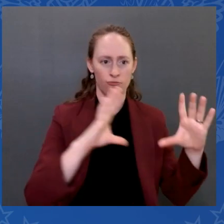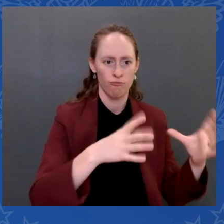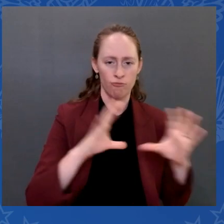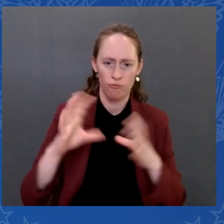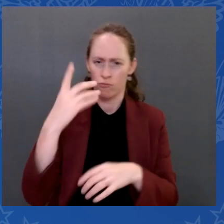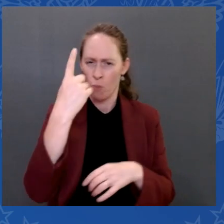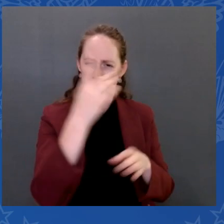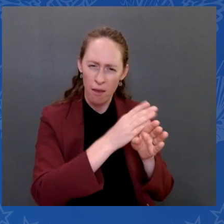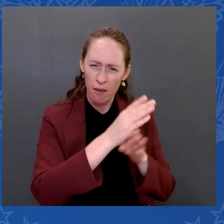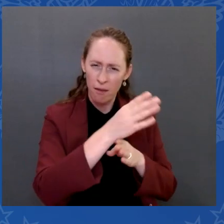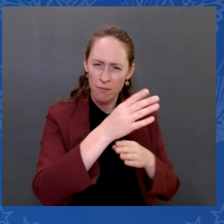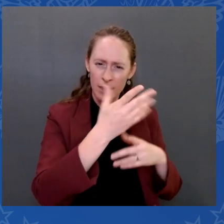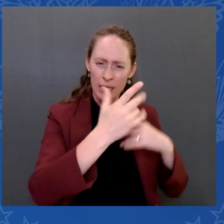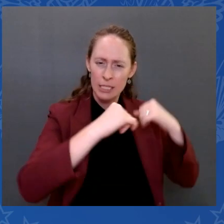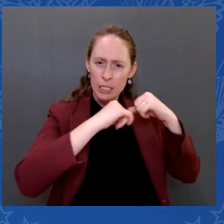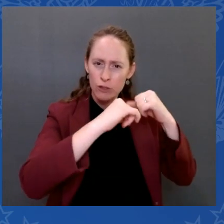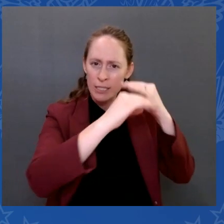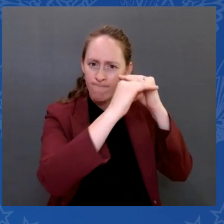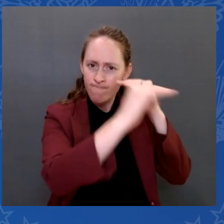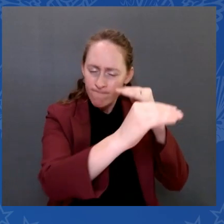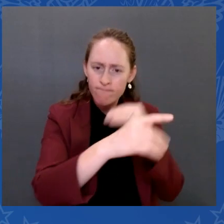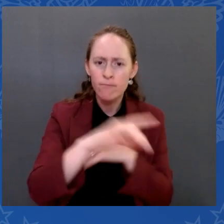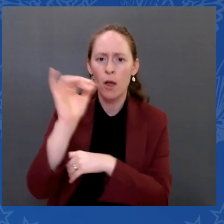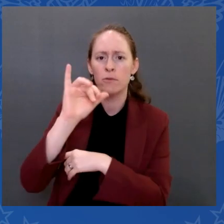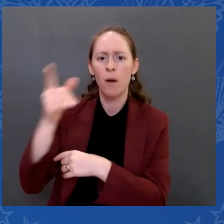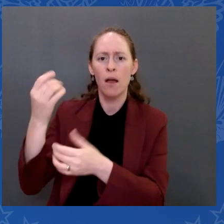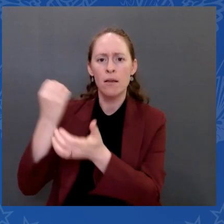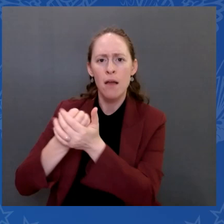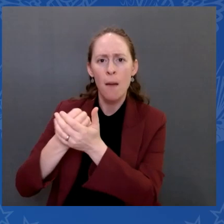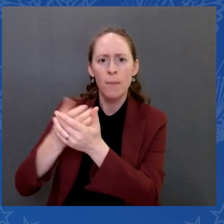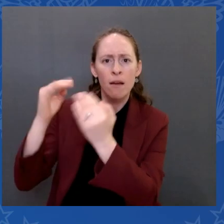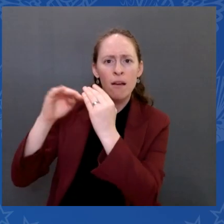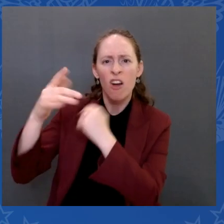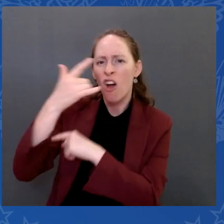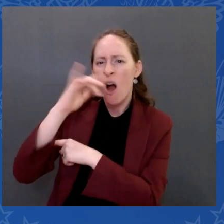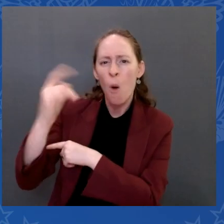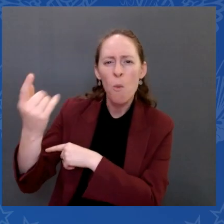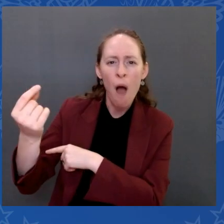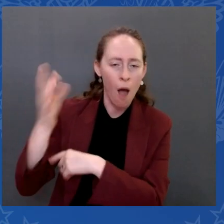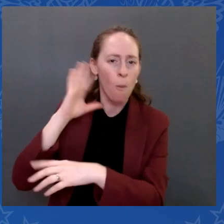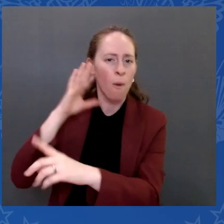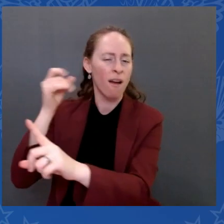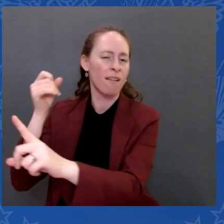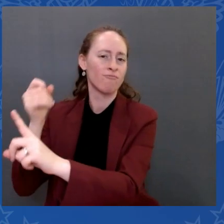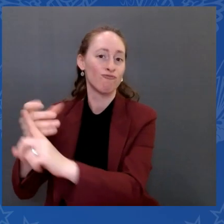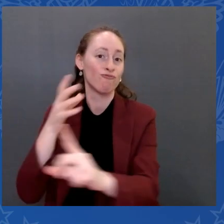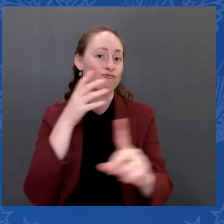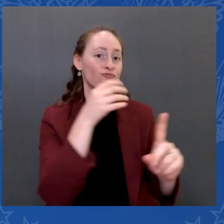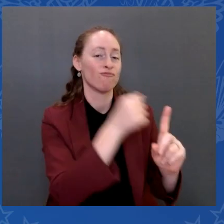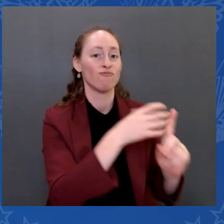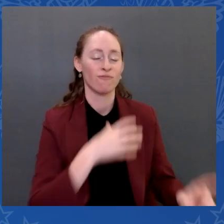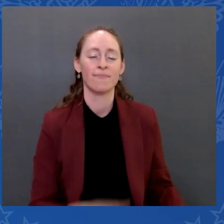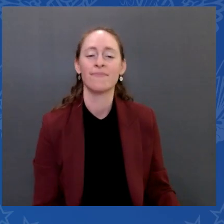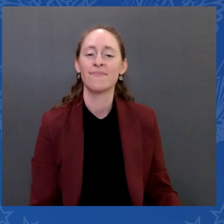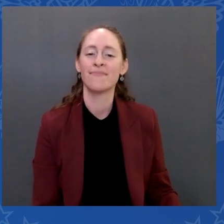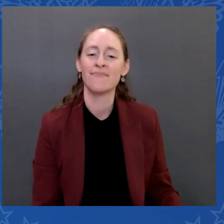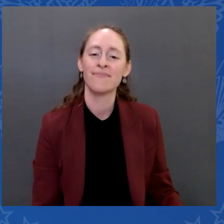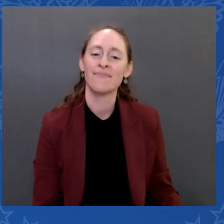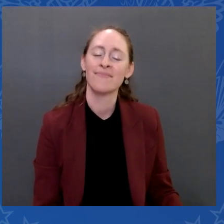But we wanted to really try to zero in on both the urgency of acting and of Congress,